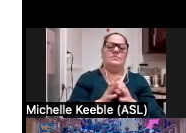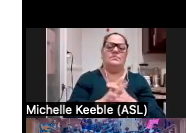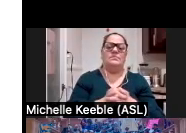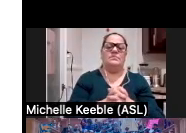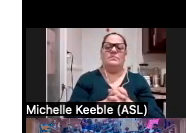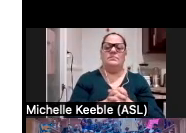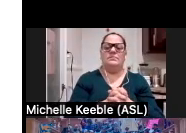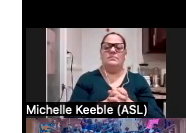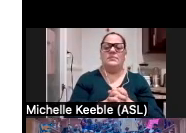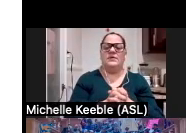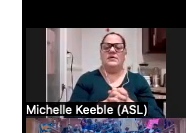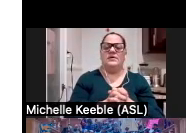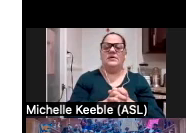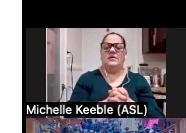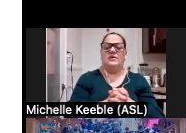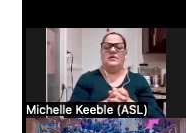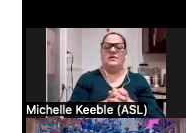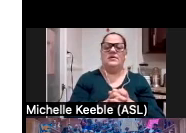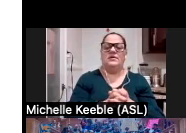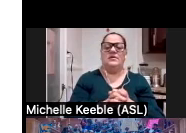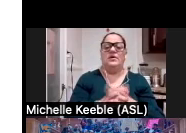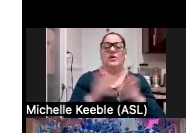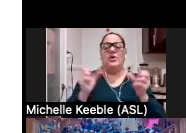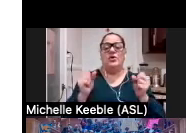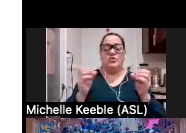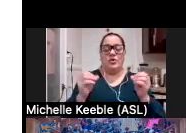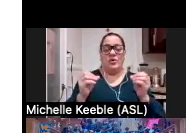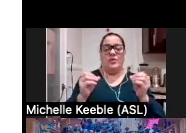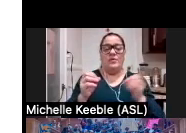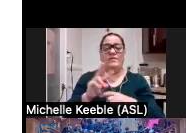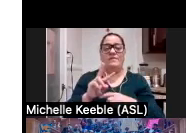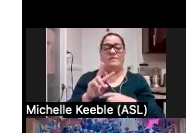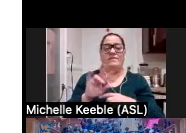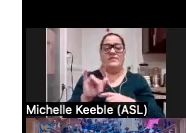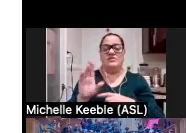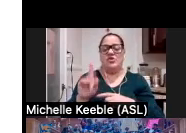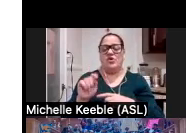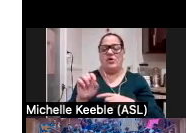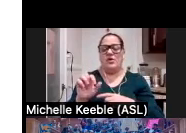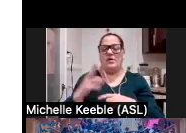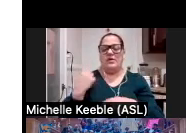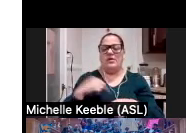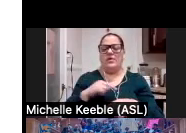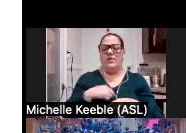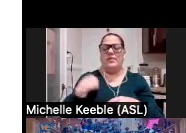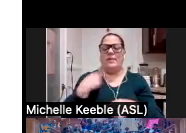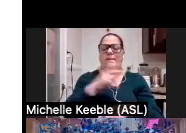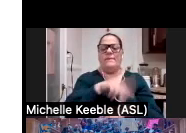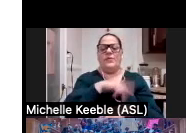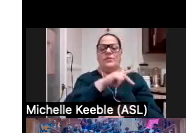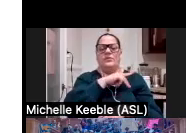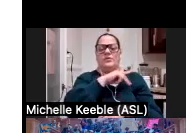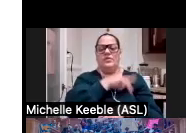Um so uh Viscardi said that what he achieved personally or professionally could have only